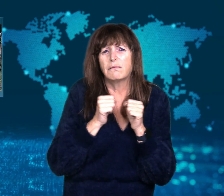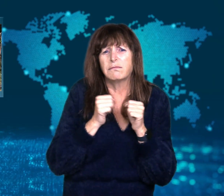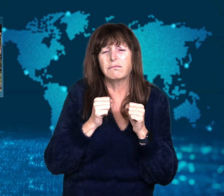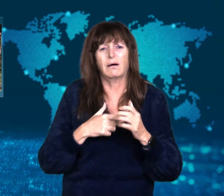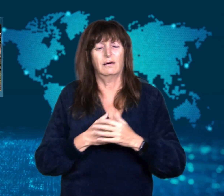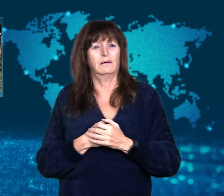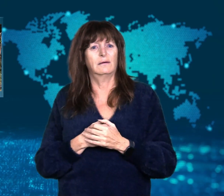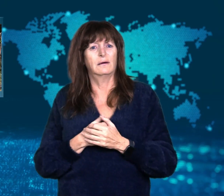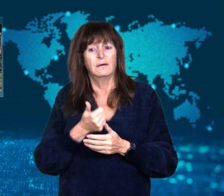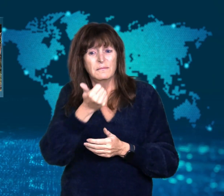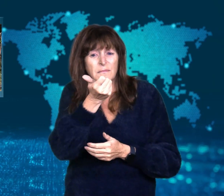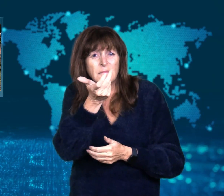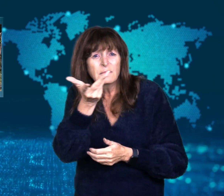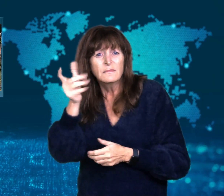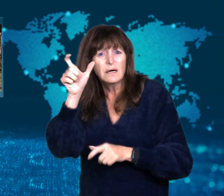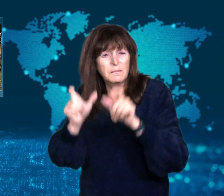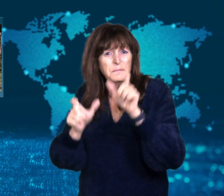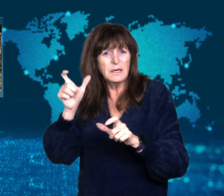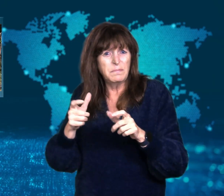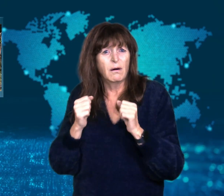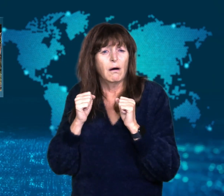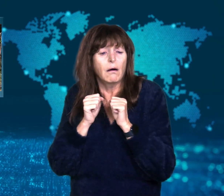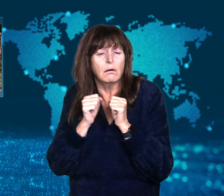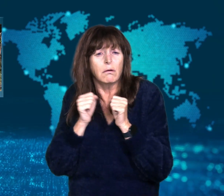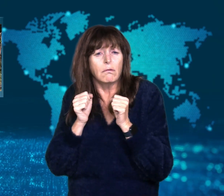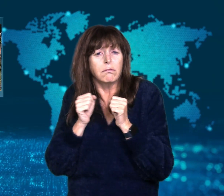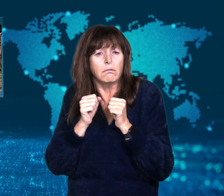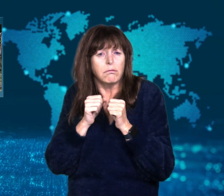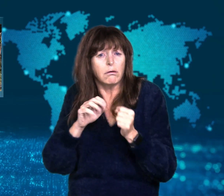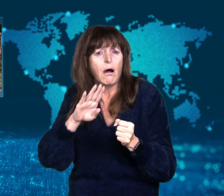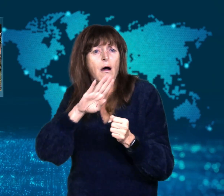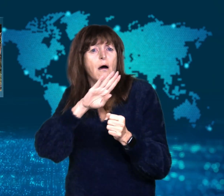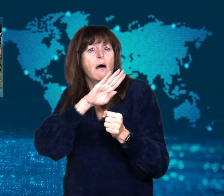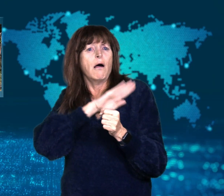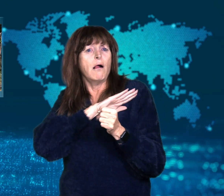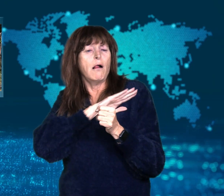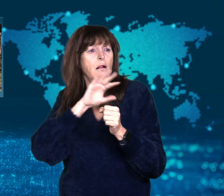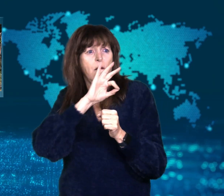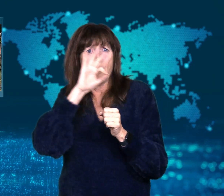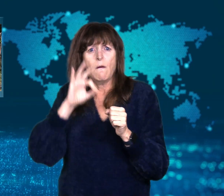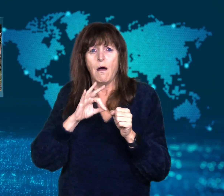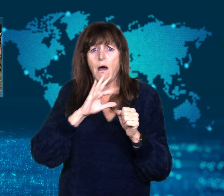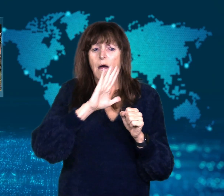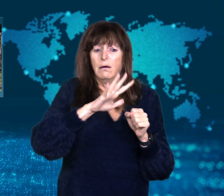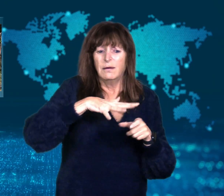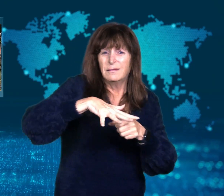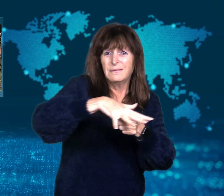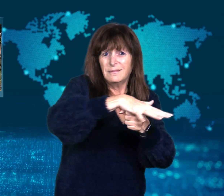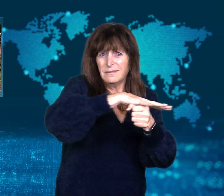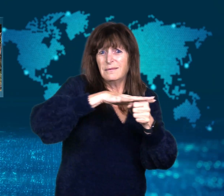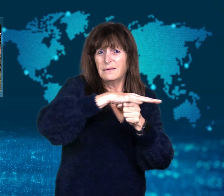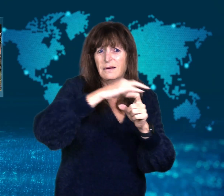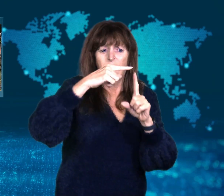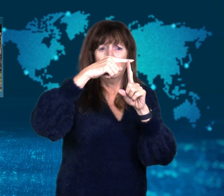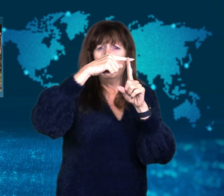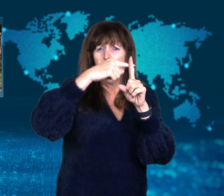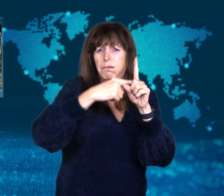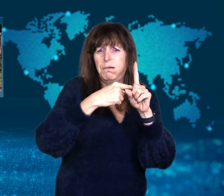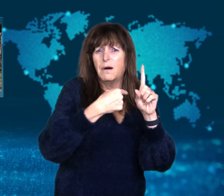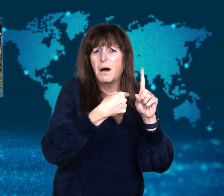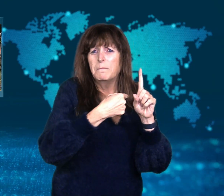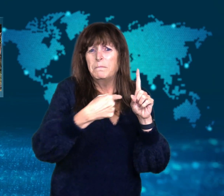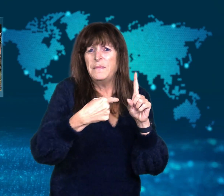Several people have died of hypothermia due to the region's sub-zero winter.